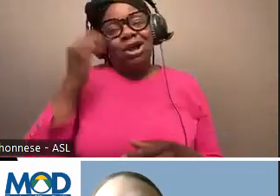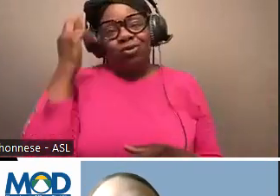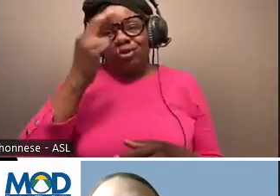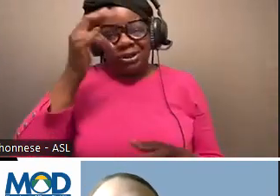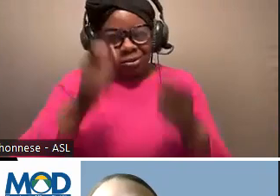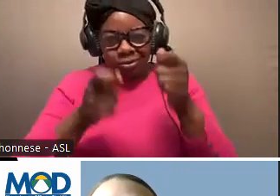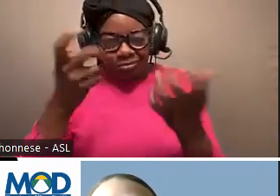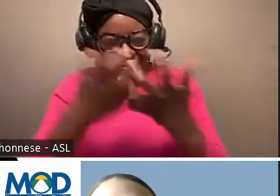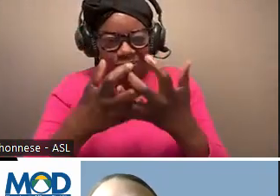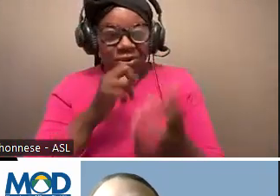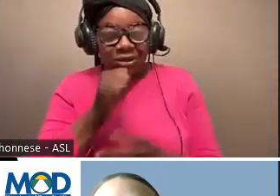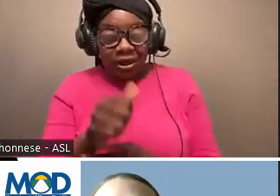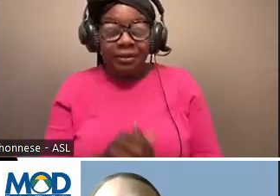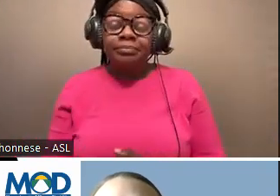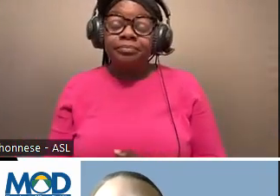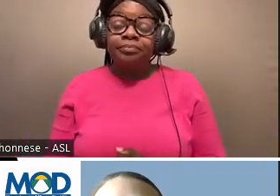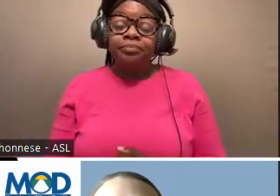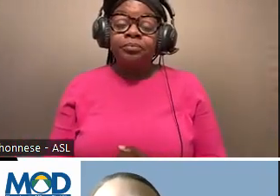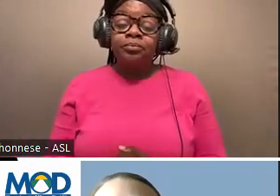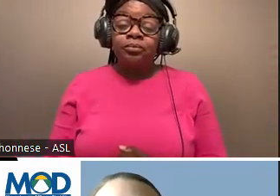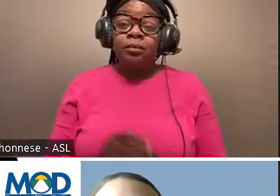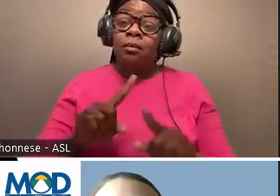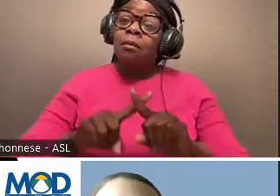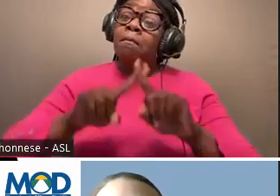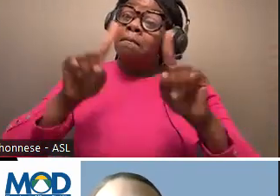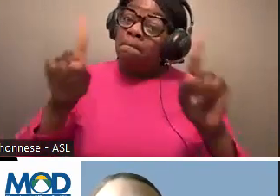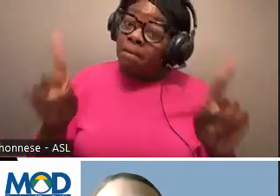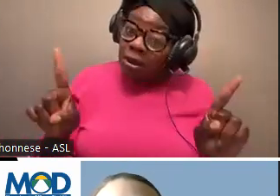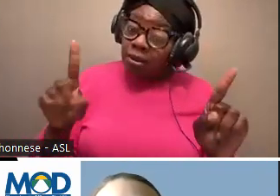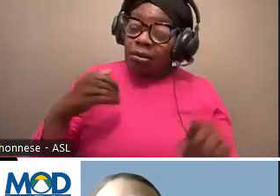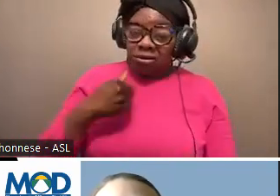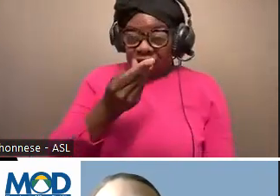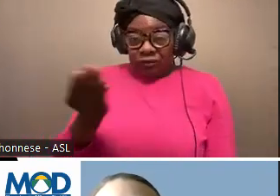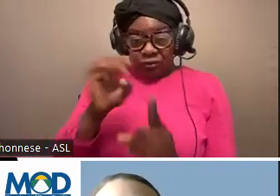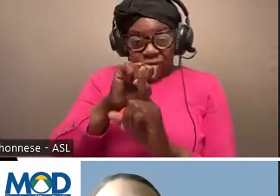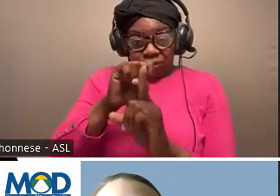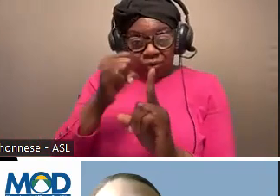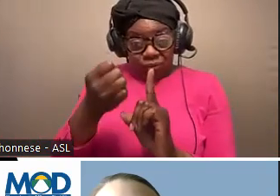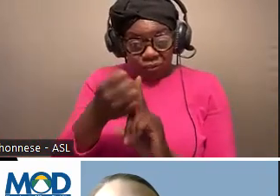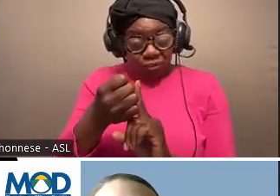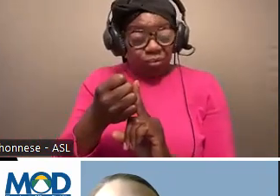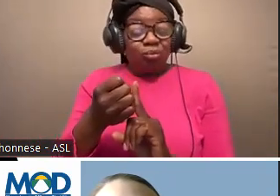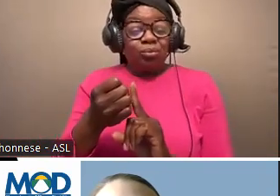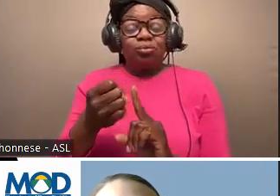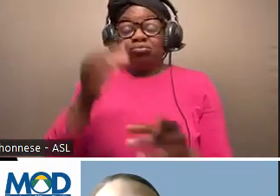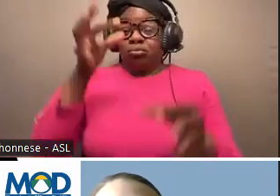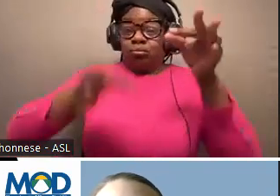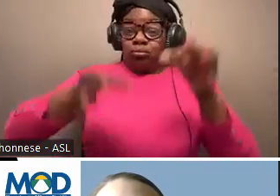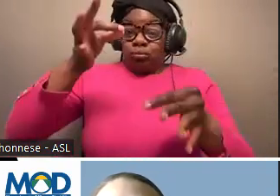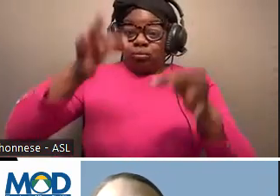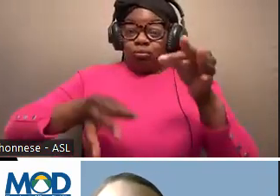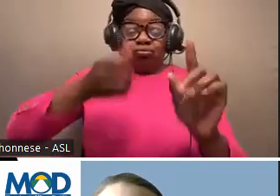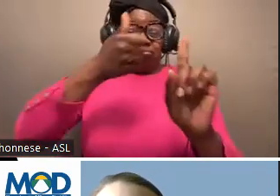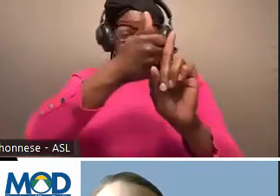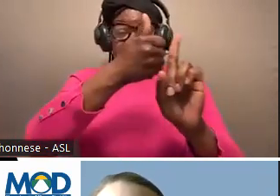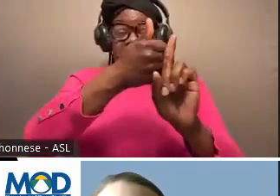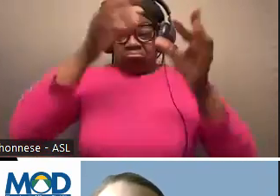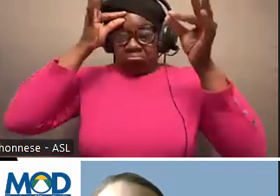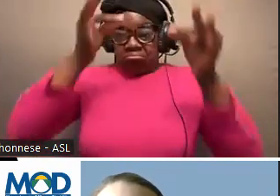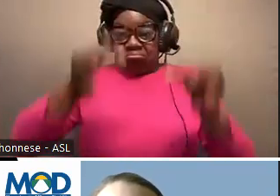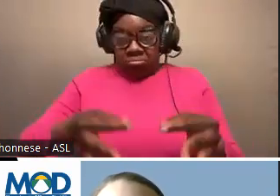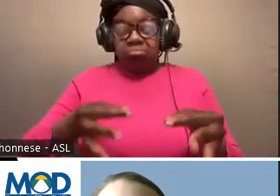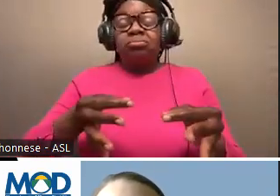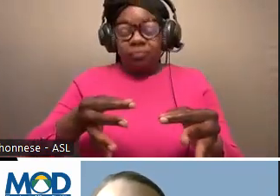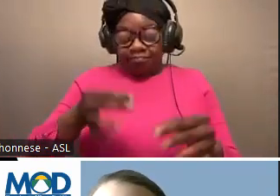On the other hand, there have been a couple of cases, where Courts have upheld sort of